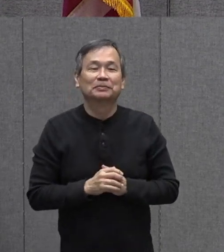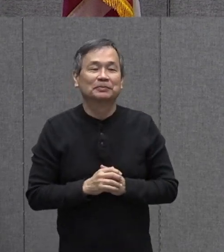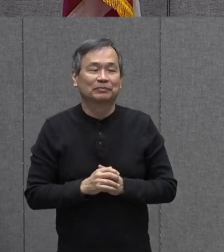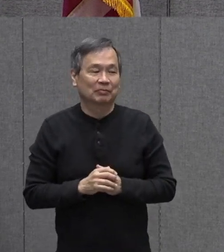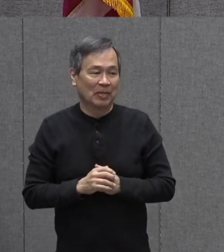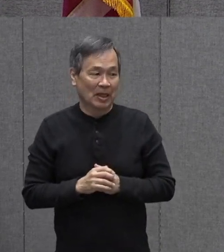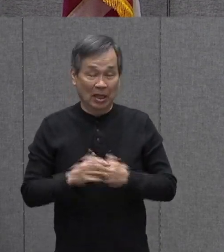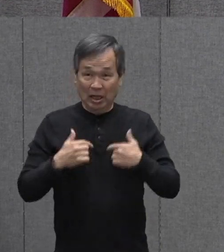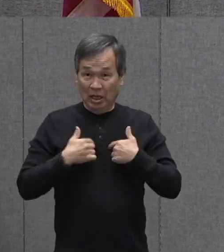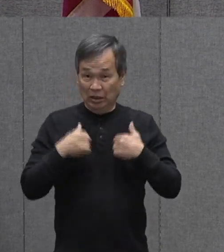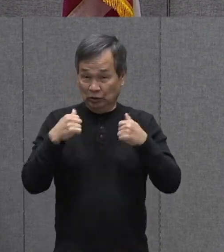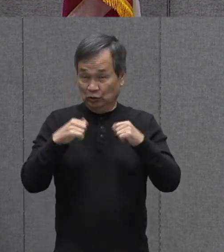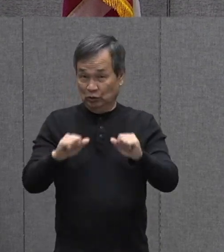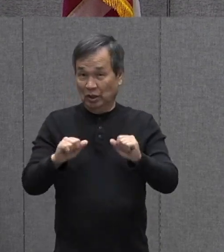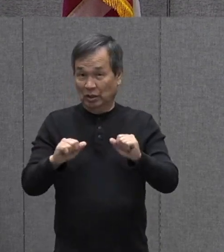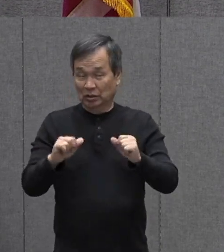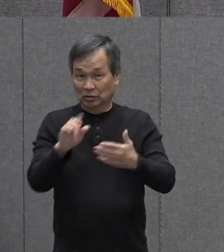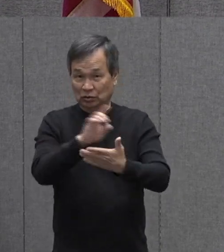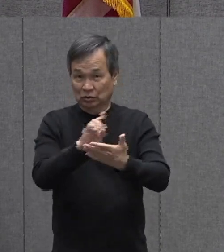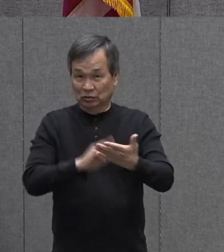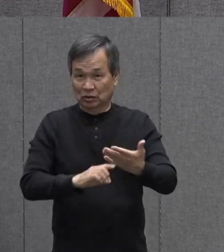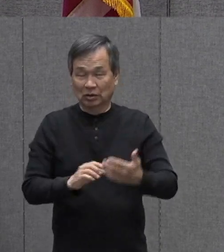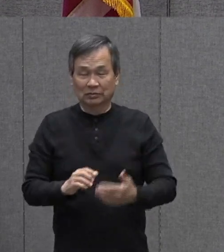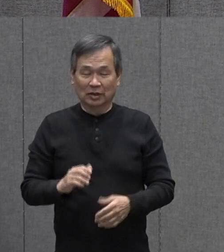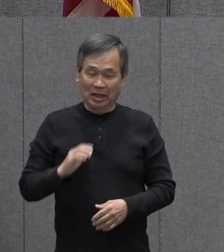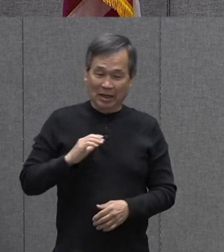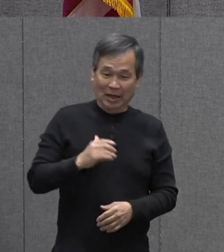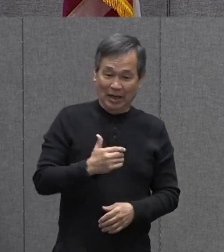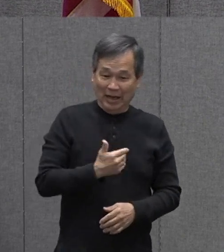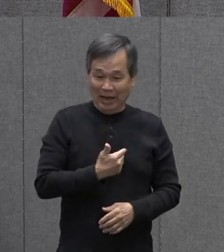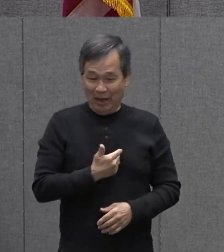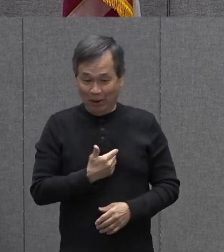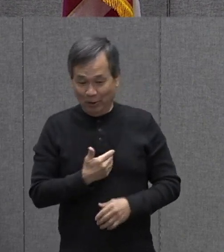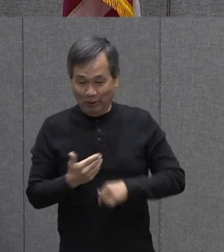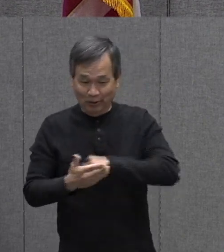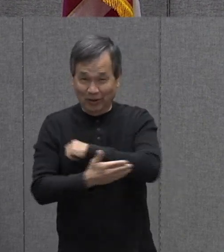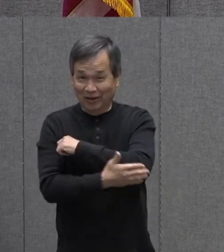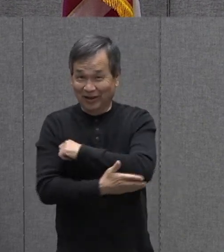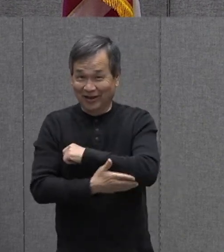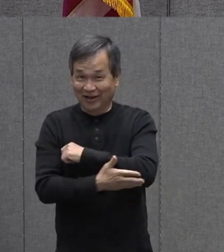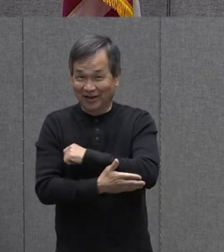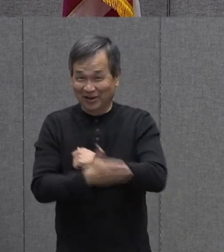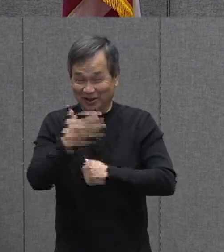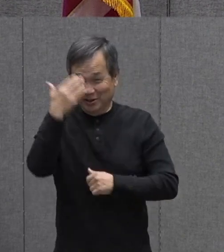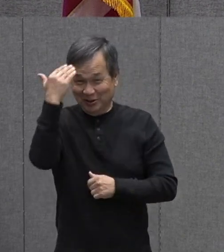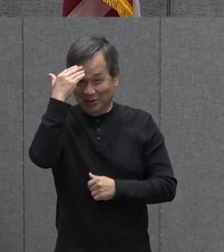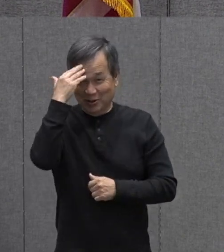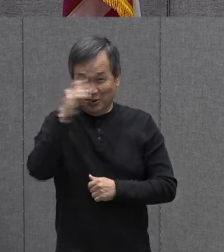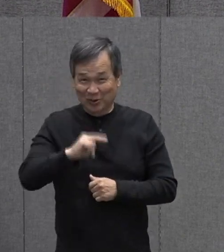I'm gonna try to draw our country, like our continent, really. Continent of North America.